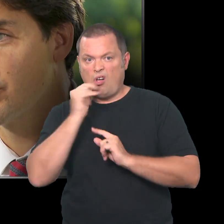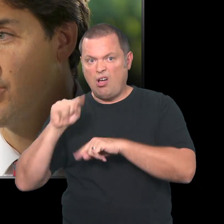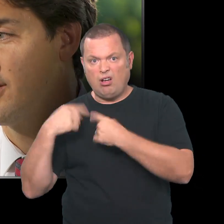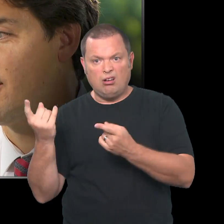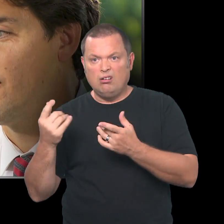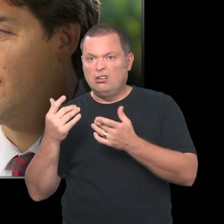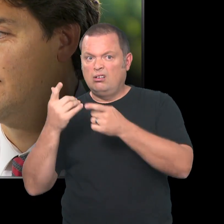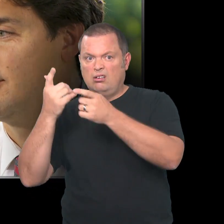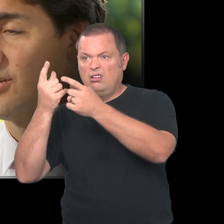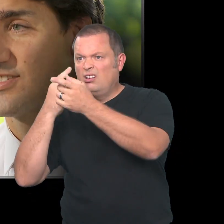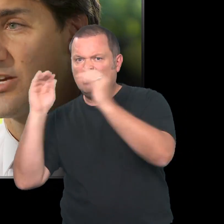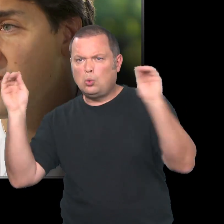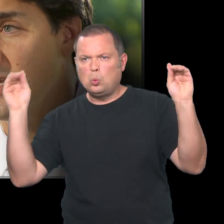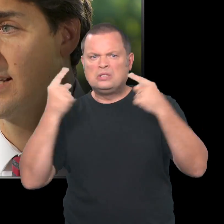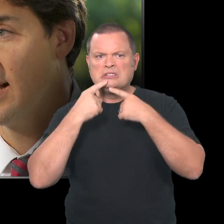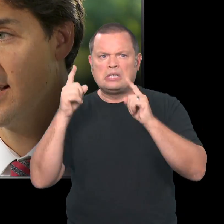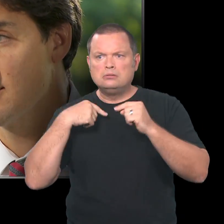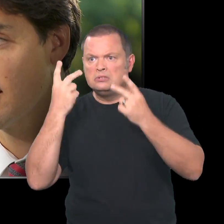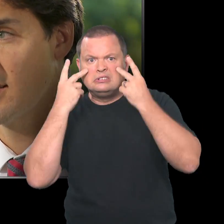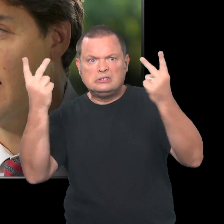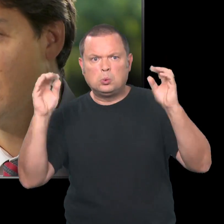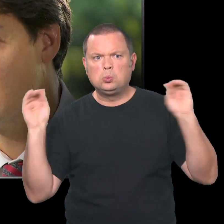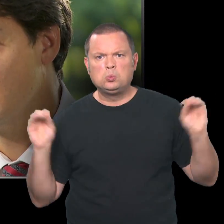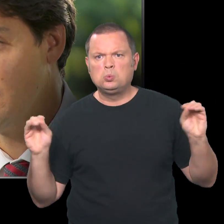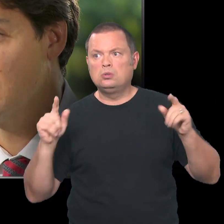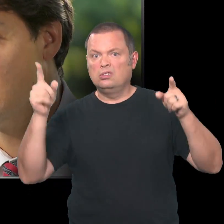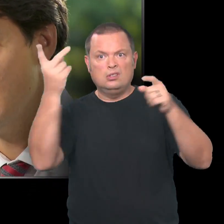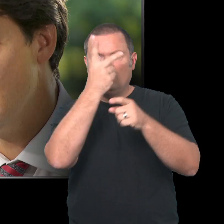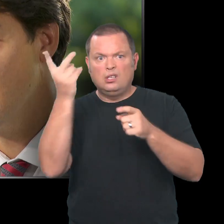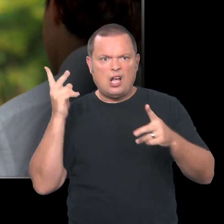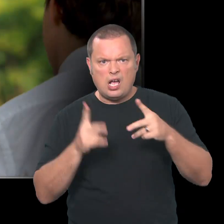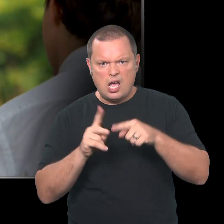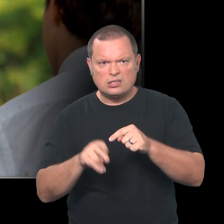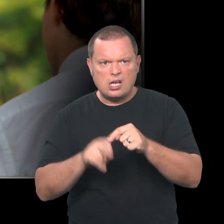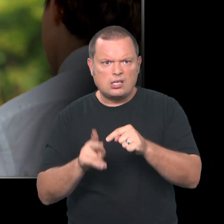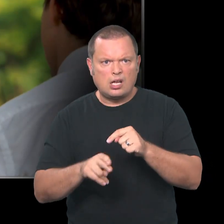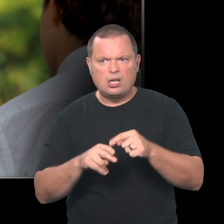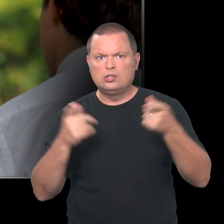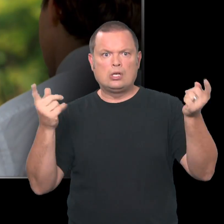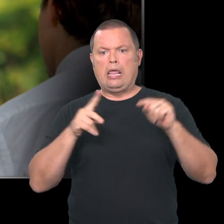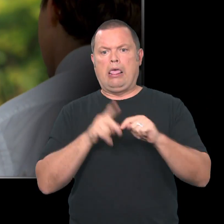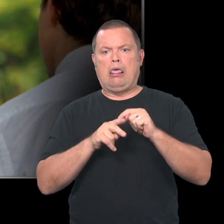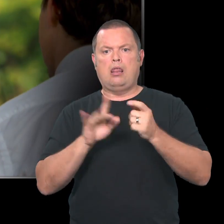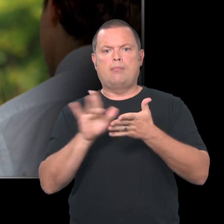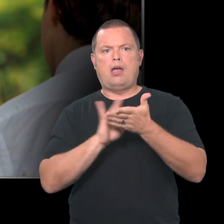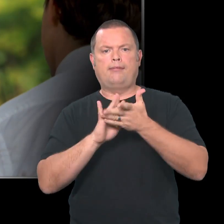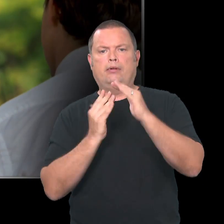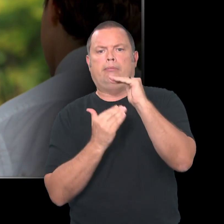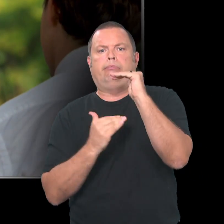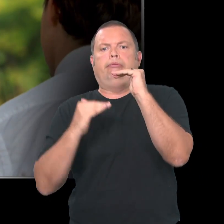Both of them want to continue a failed approach on austerity and cuts that Canada doesn't need.